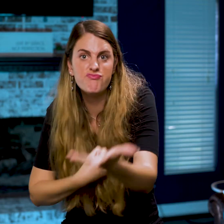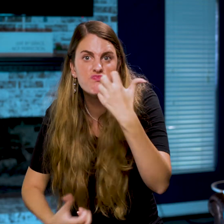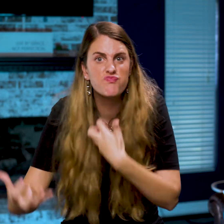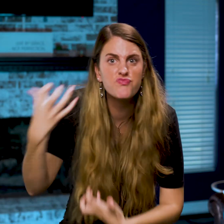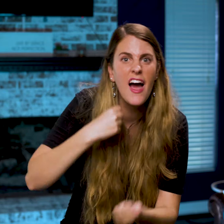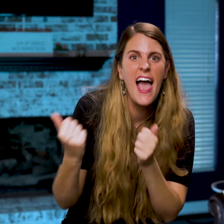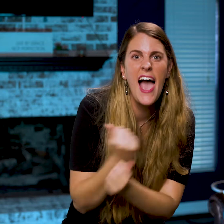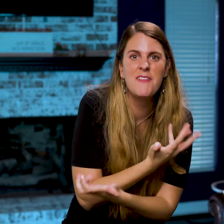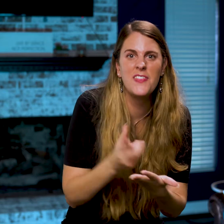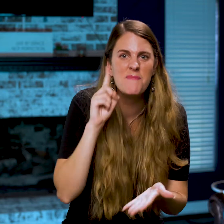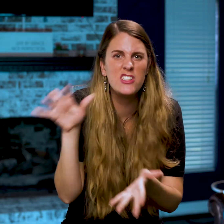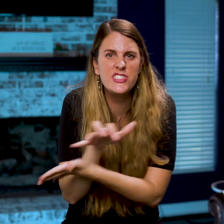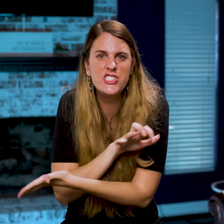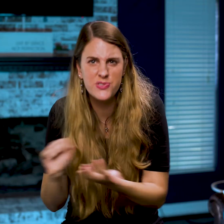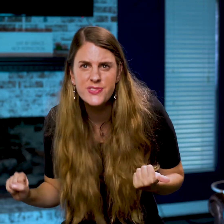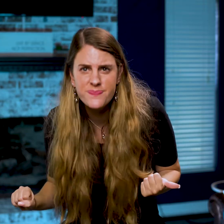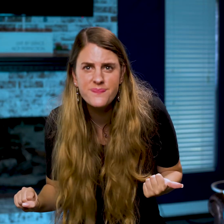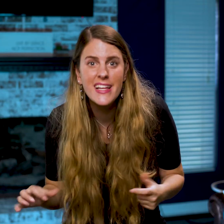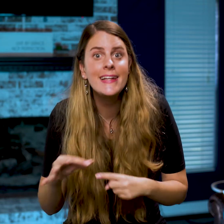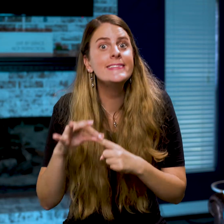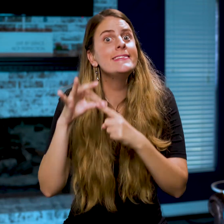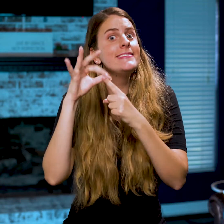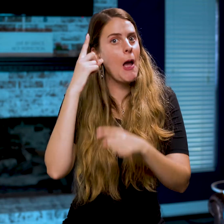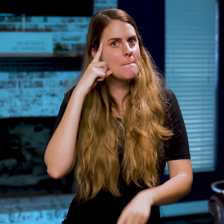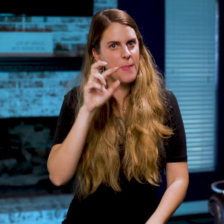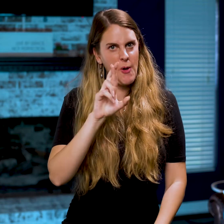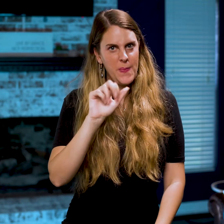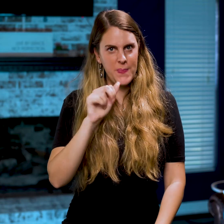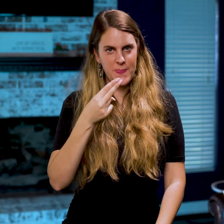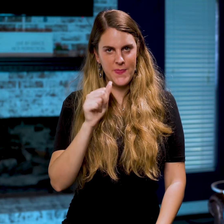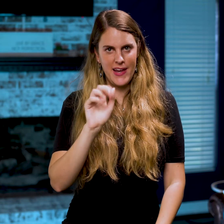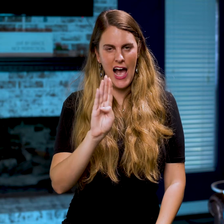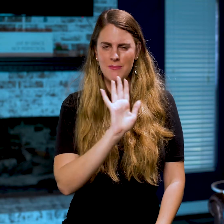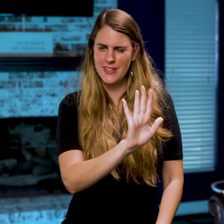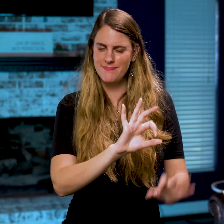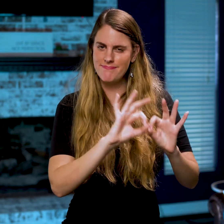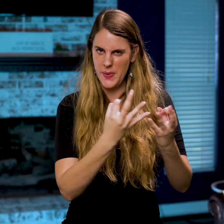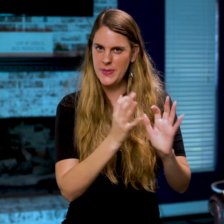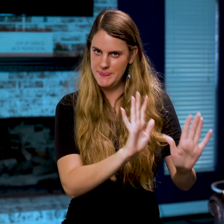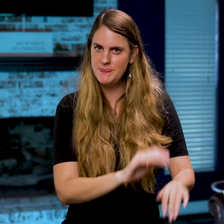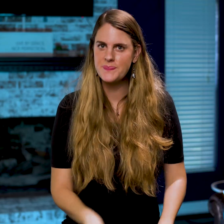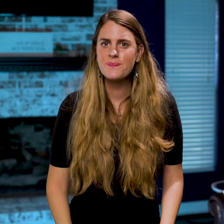and devote everything to destruction except for Rahab’s family.